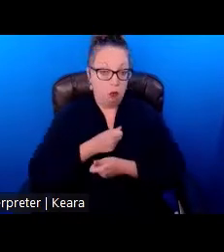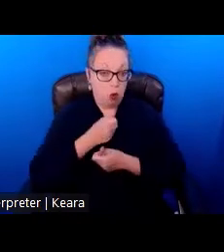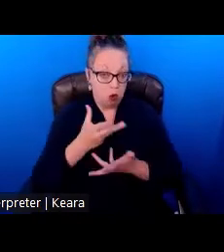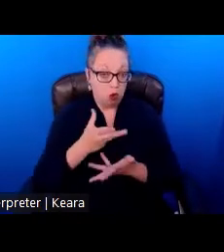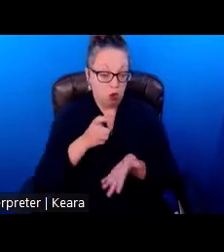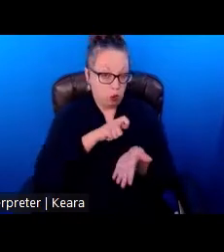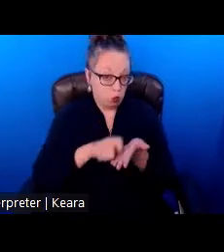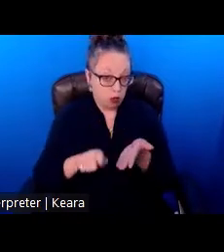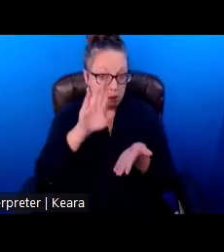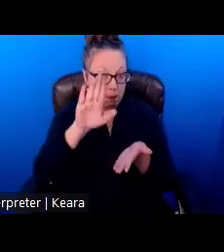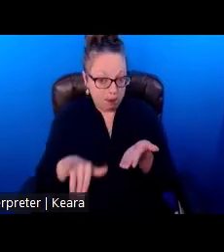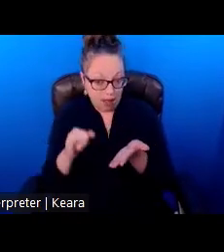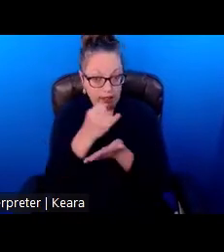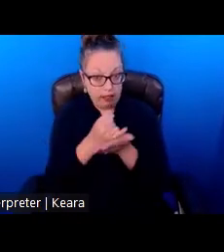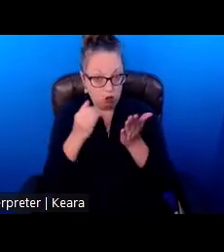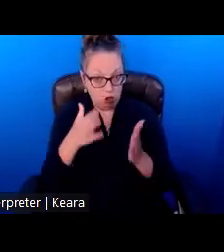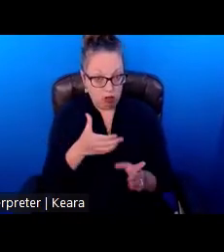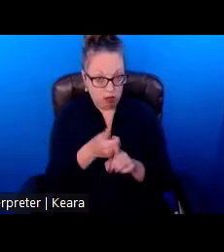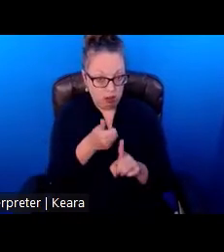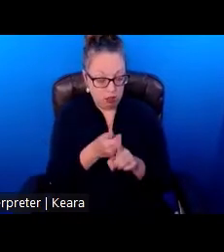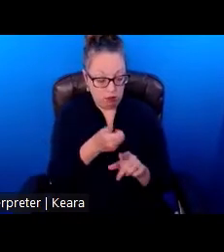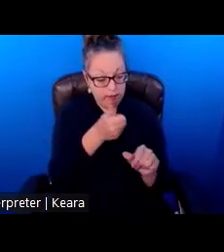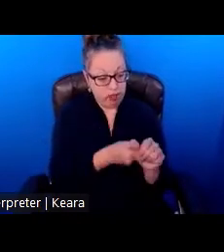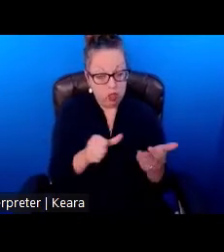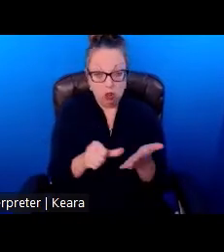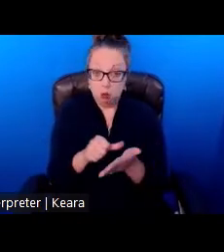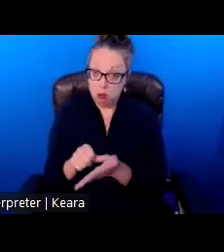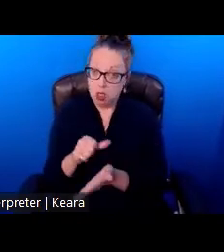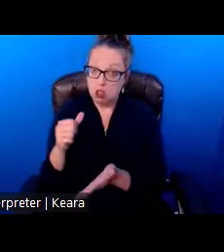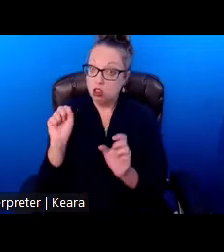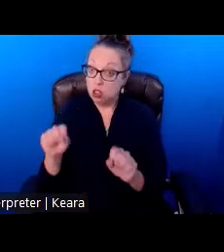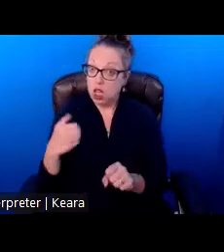page may contain multiple poems depending on their length.